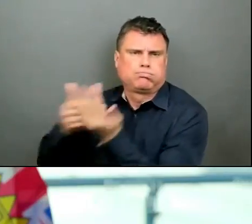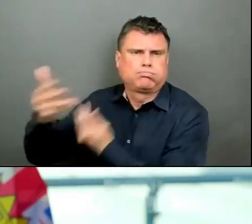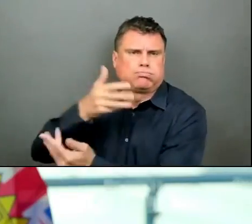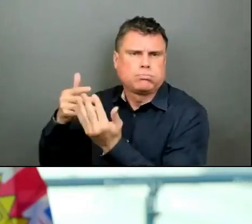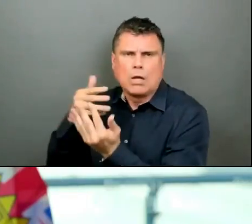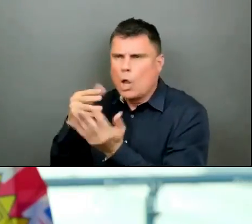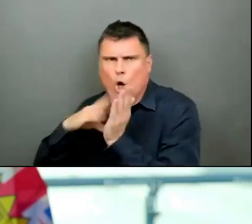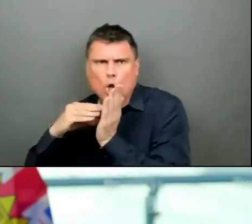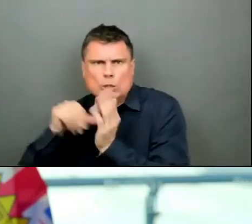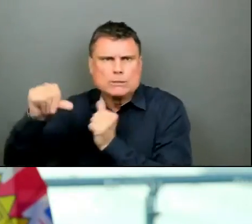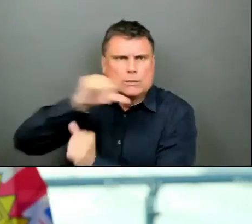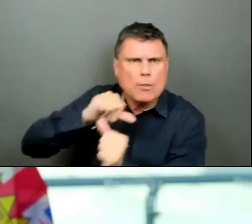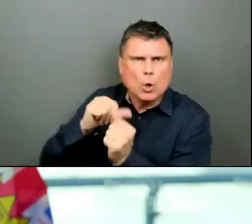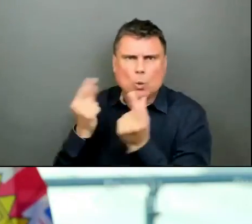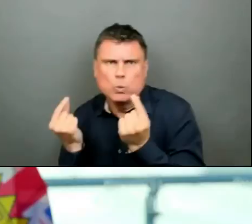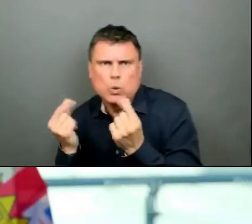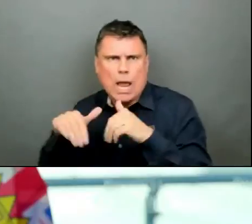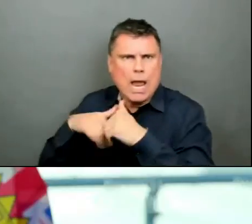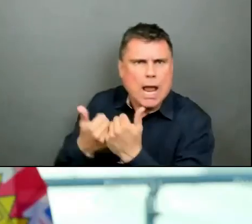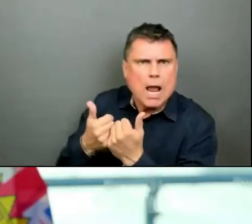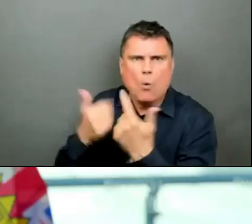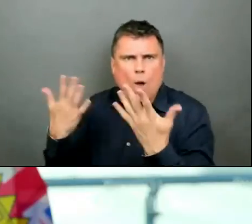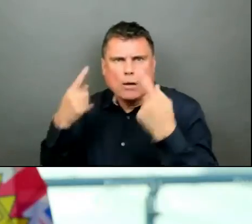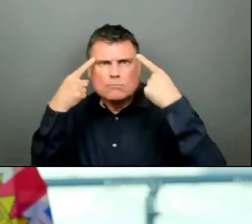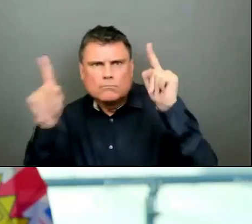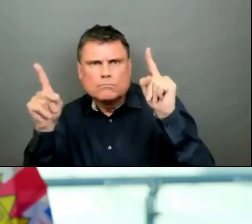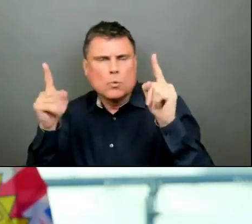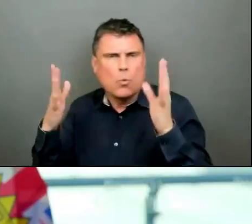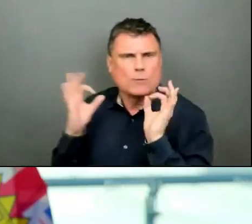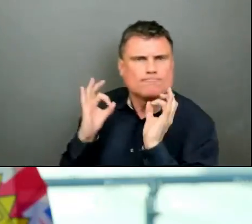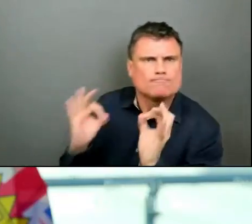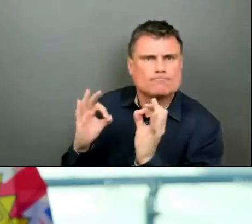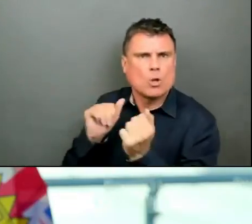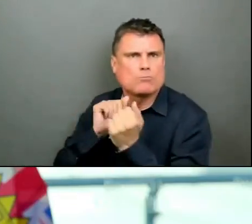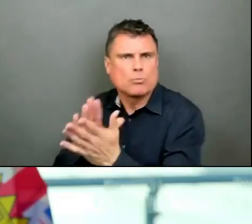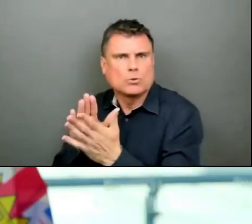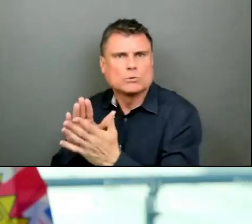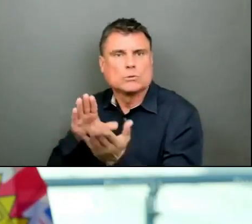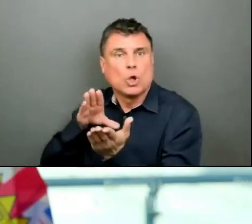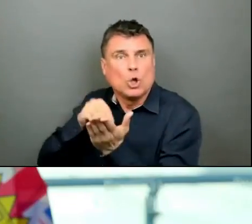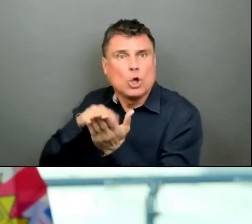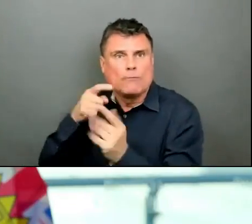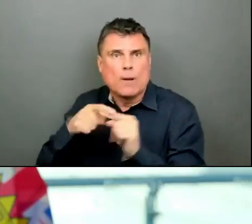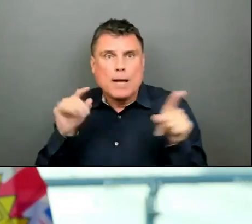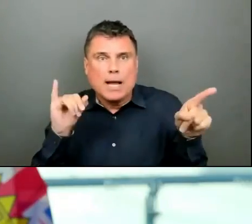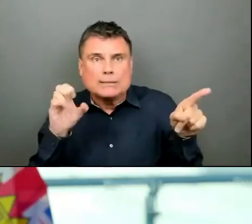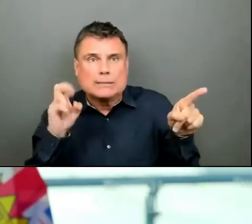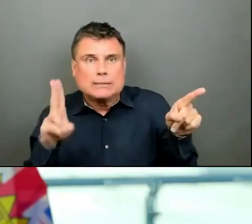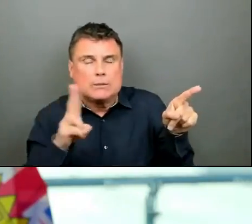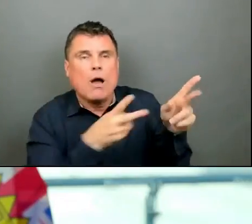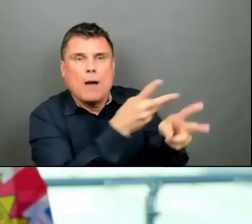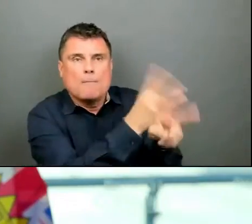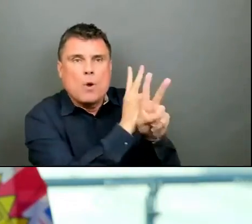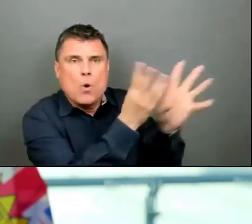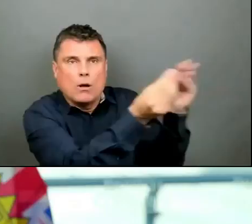using in one ICU, that seem to work are being used in others. They're exchanging information and working